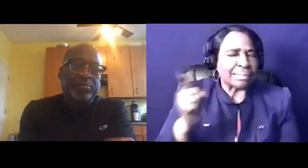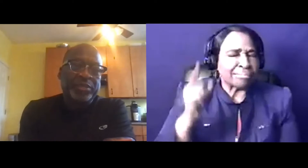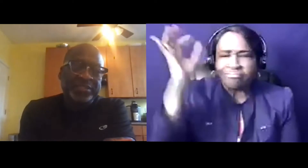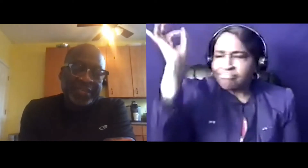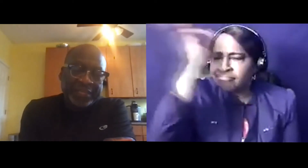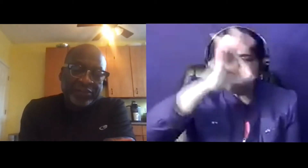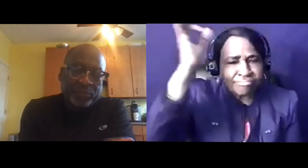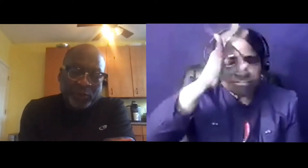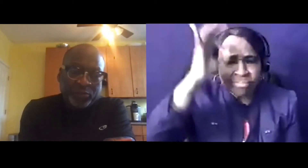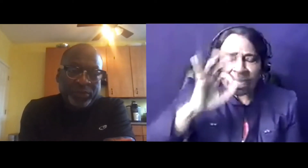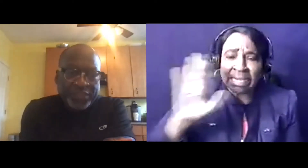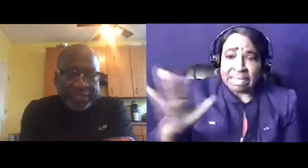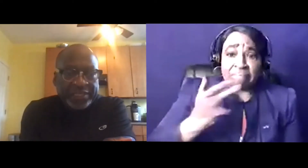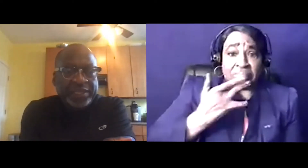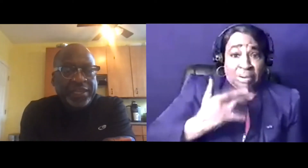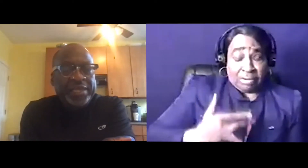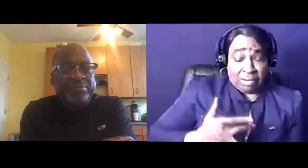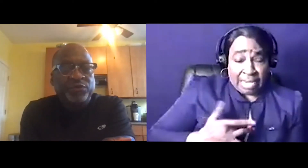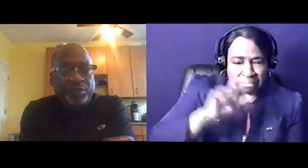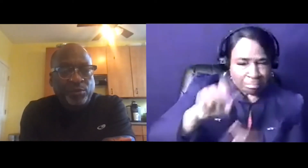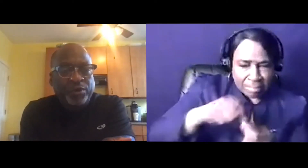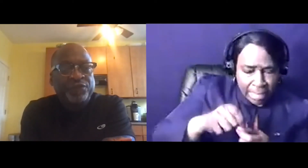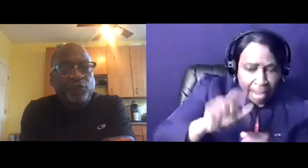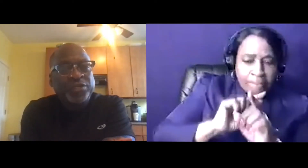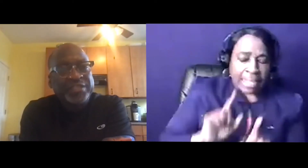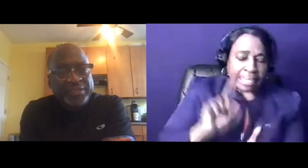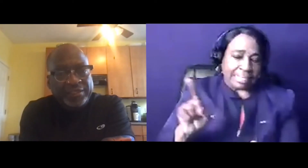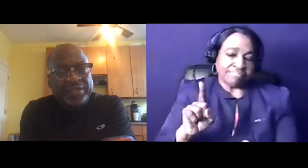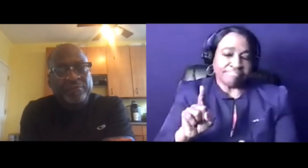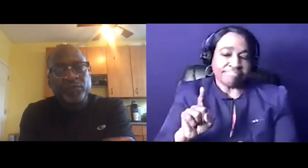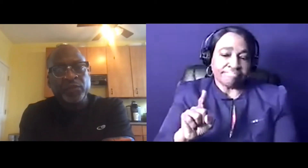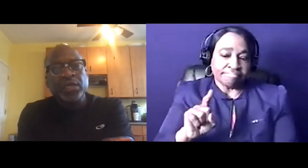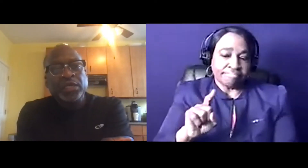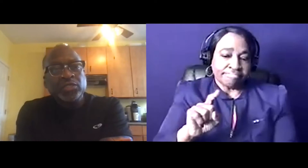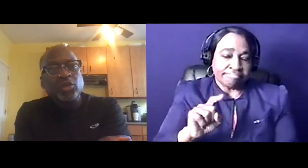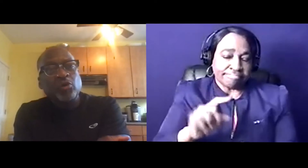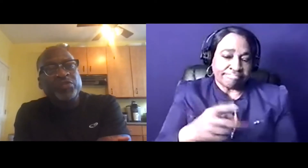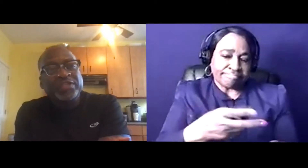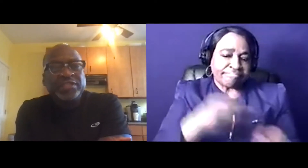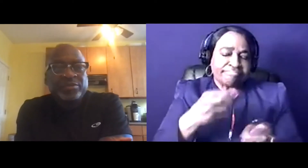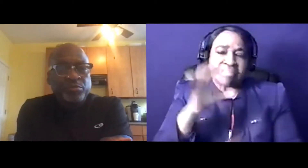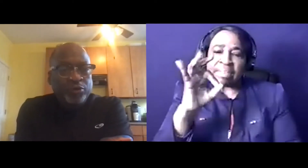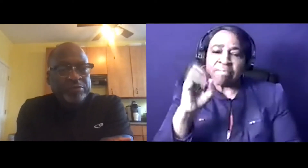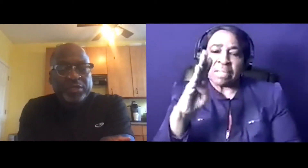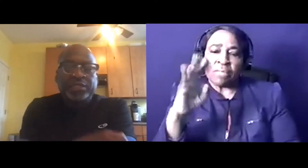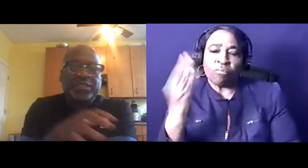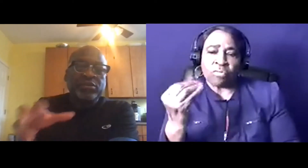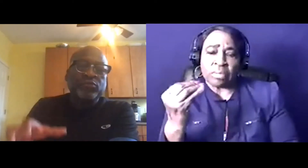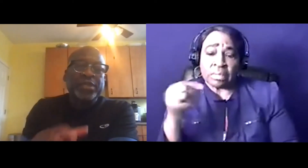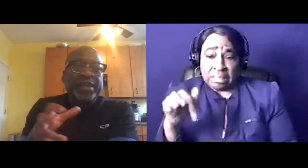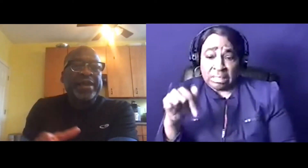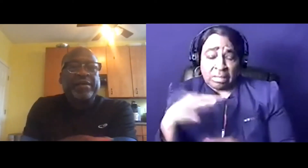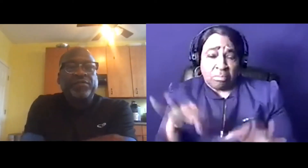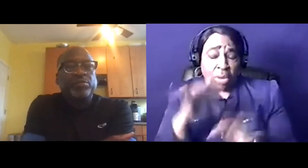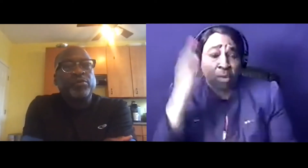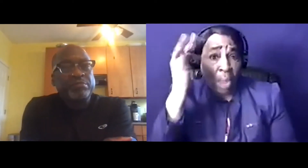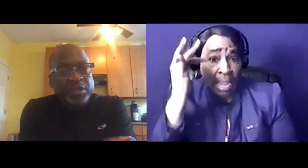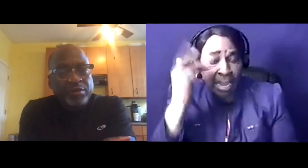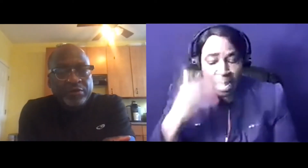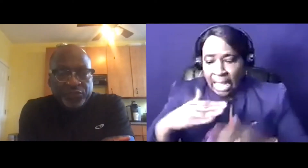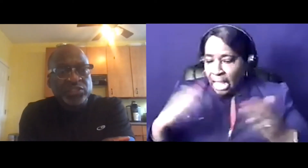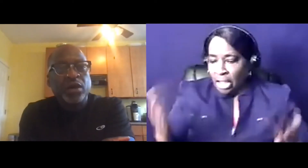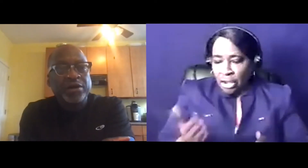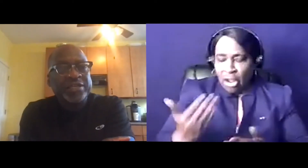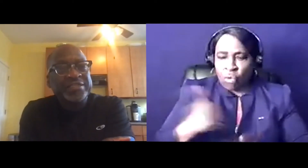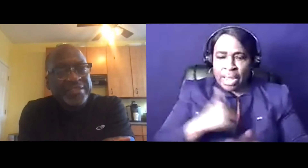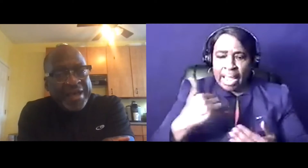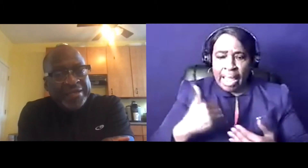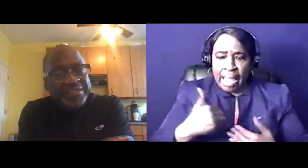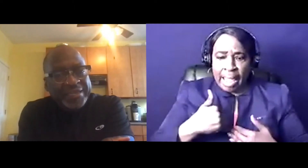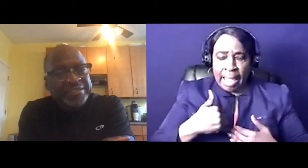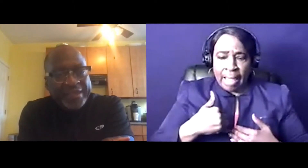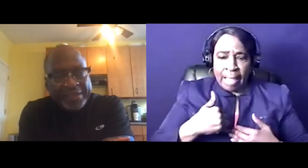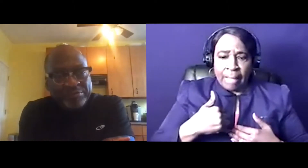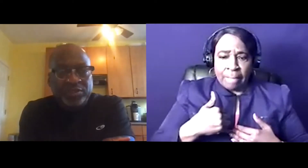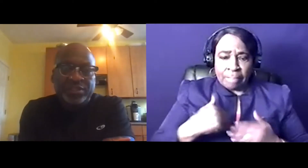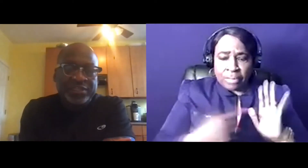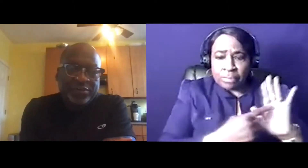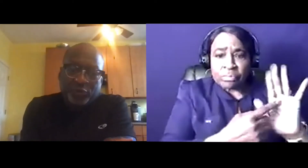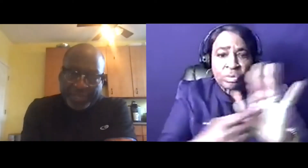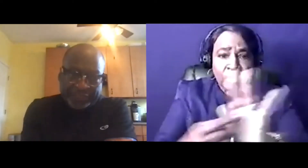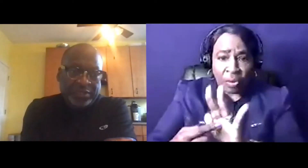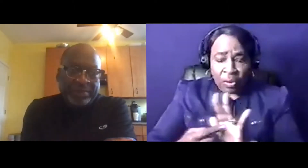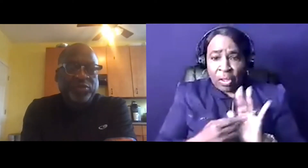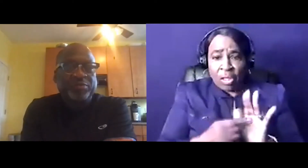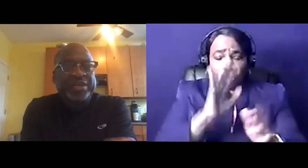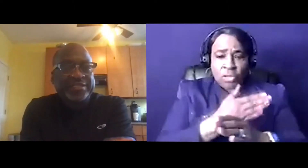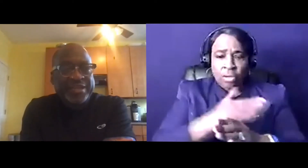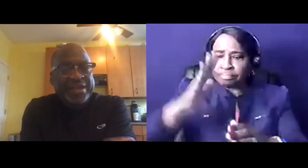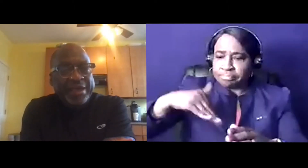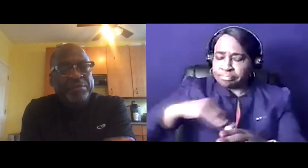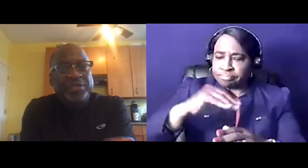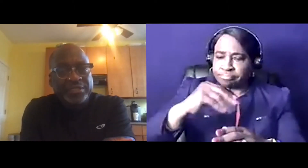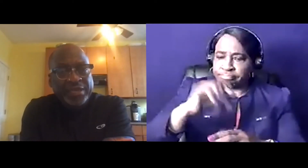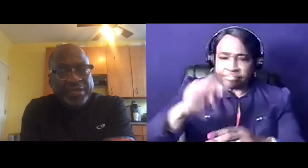his date of birth, but that he claimed February 14. So this is important, because here we have the premiere of the song. It is not yet named the Negro national anthem, that has not happened yet.